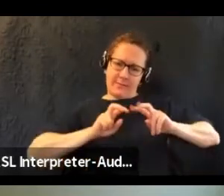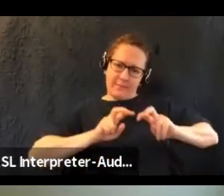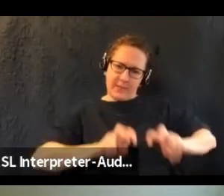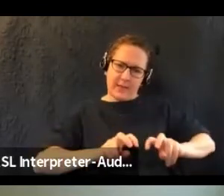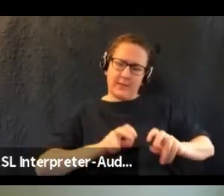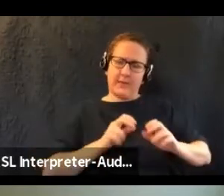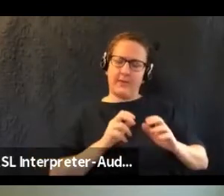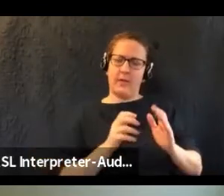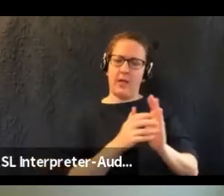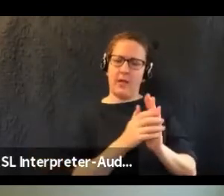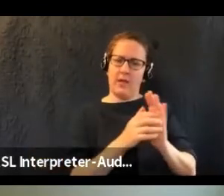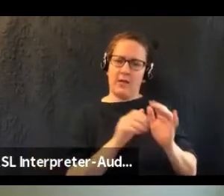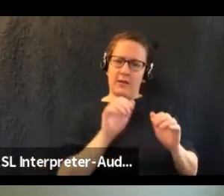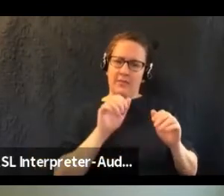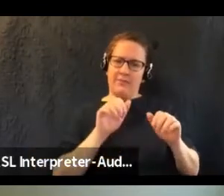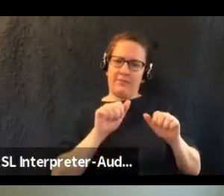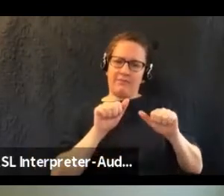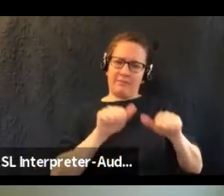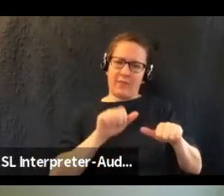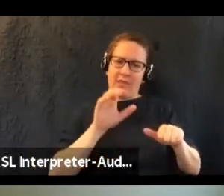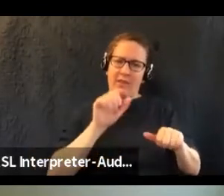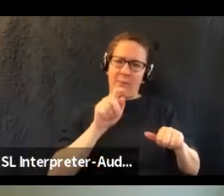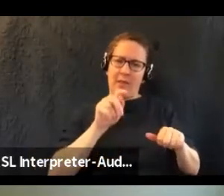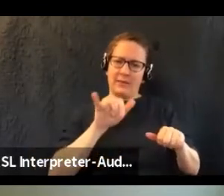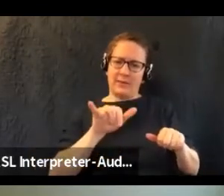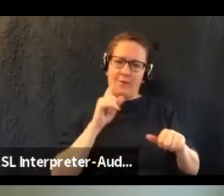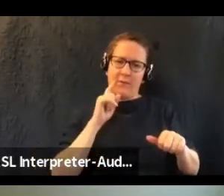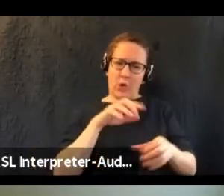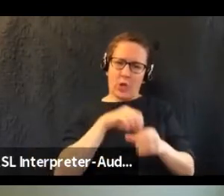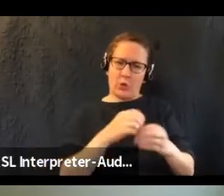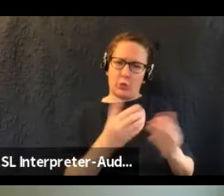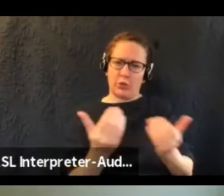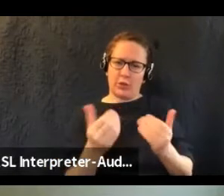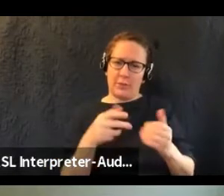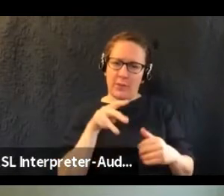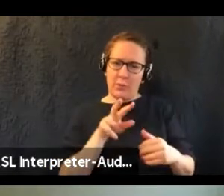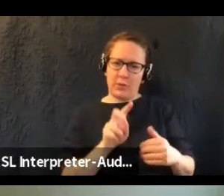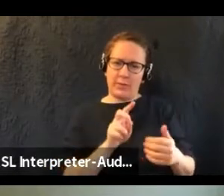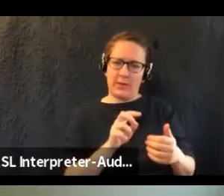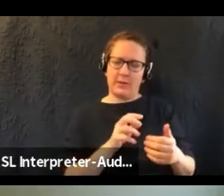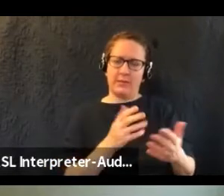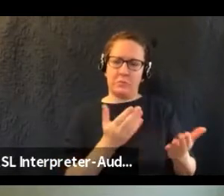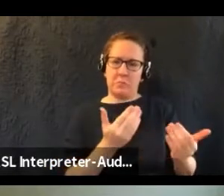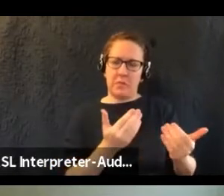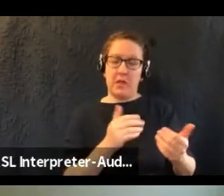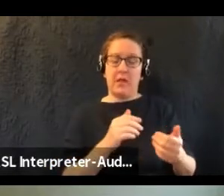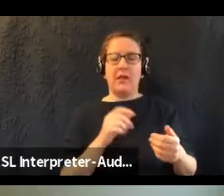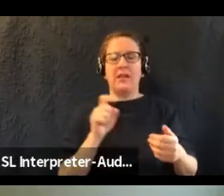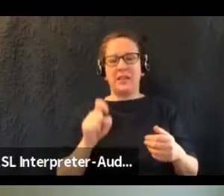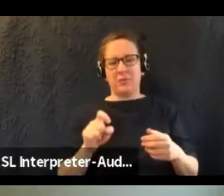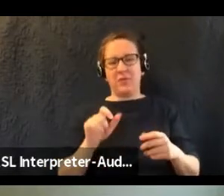of inclusion of students and people with disabilities, needs to come from that framework, and that's